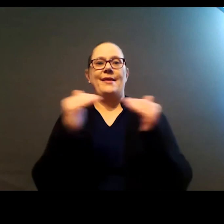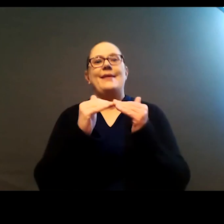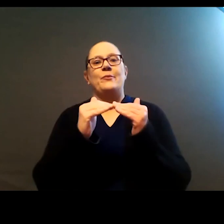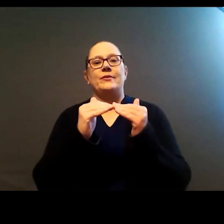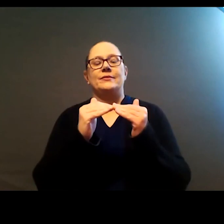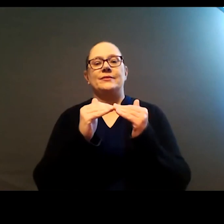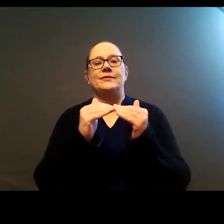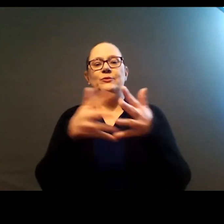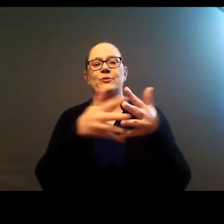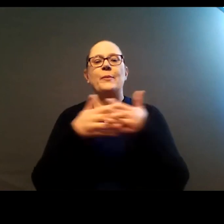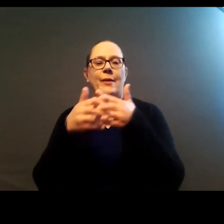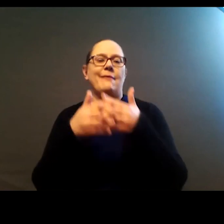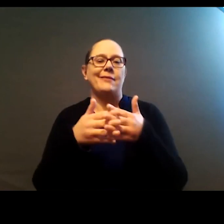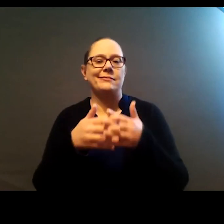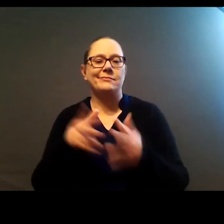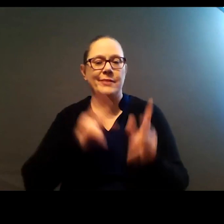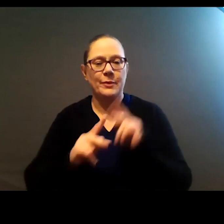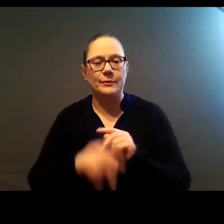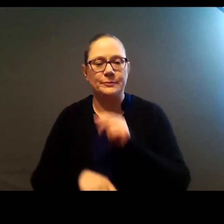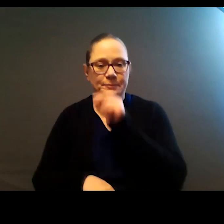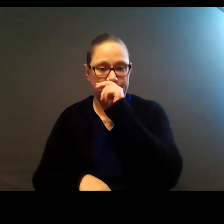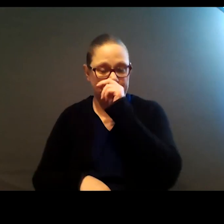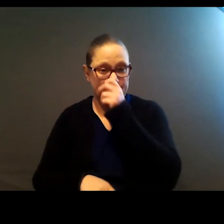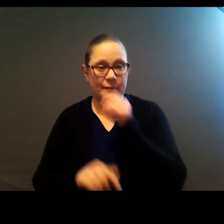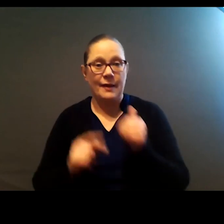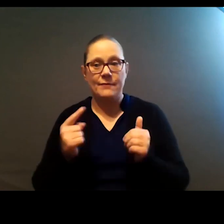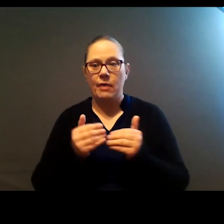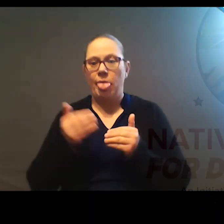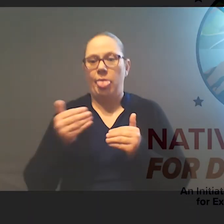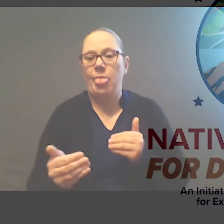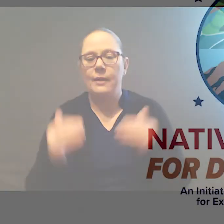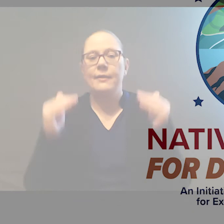American citizens someday, but right now that first step is to be equal to federal prison.